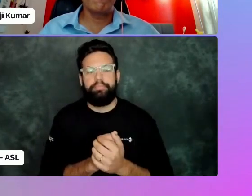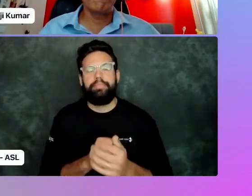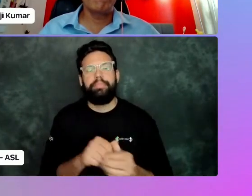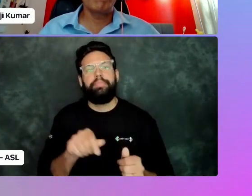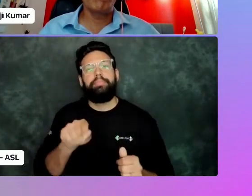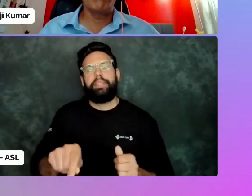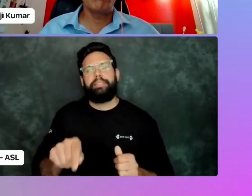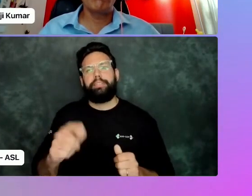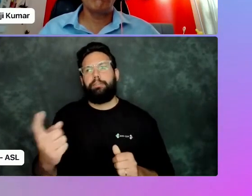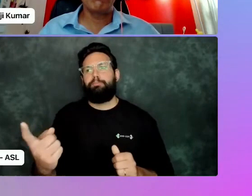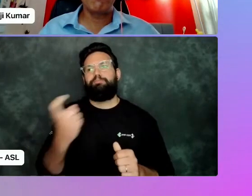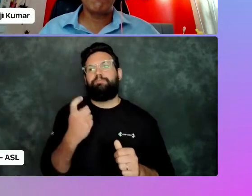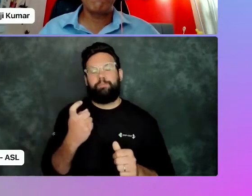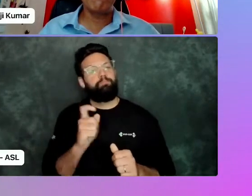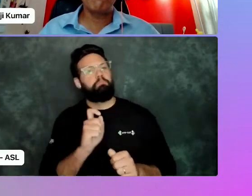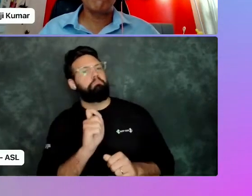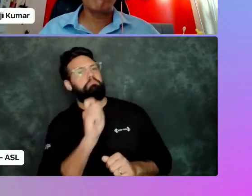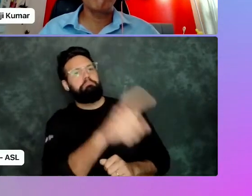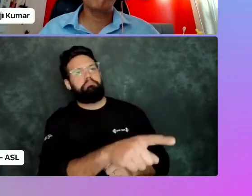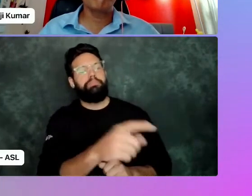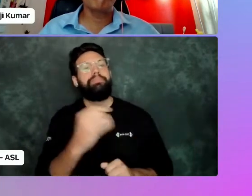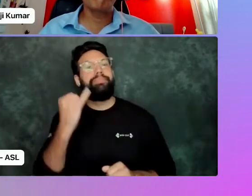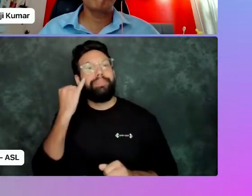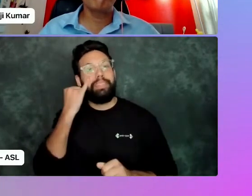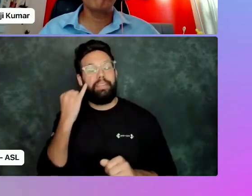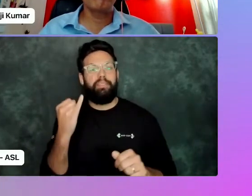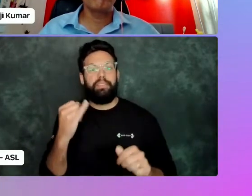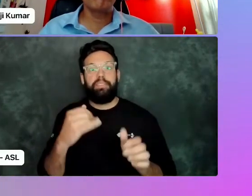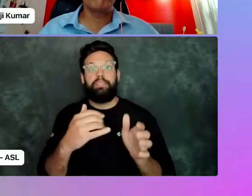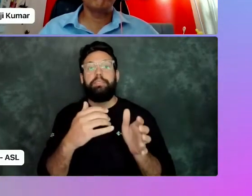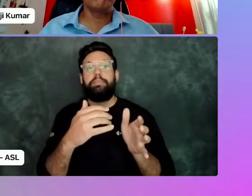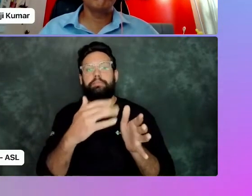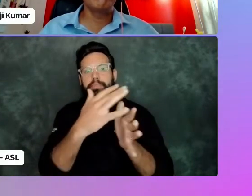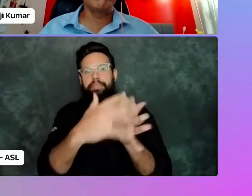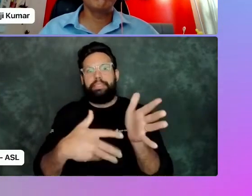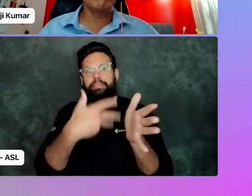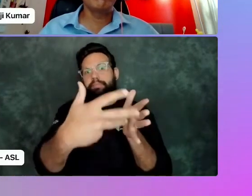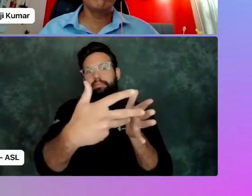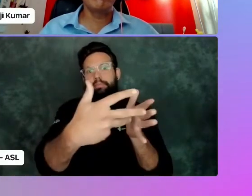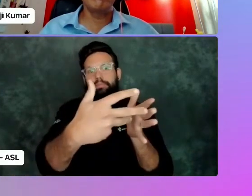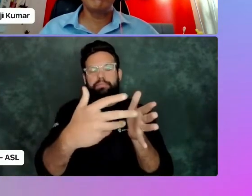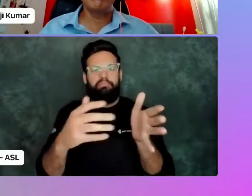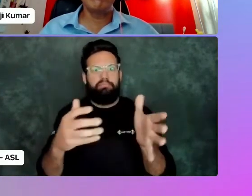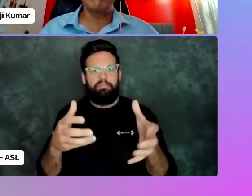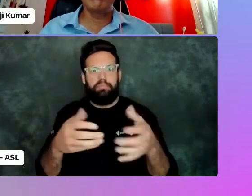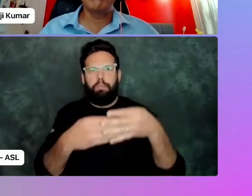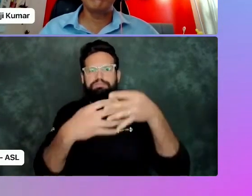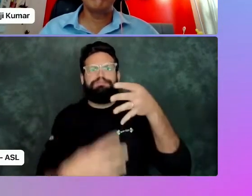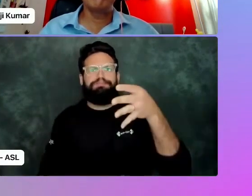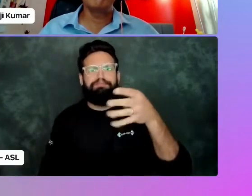"If there is a large amount of data cells in a table and we are past the header cells,